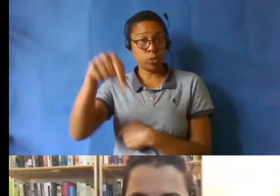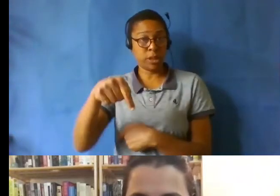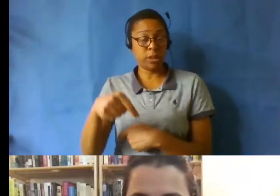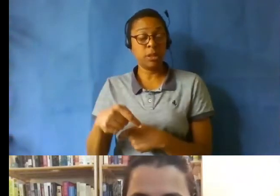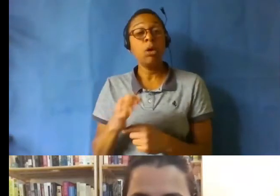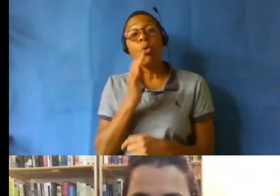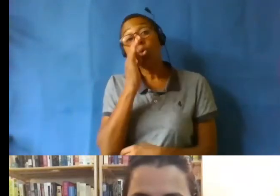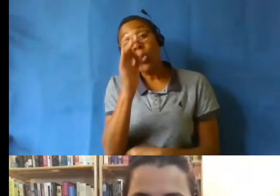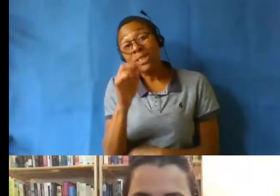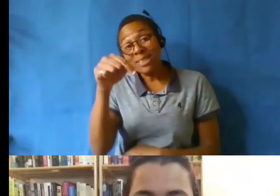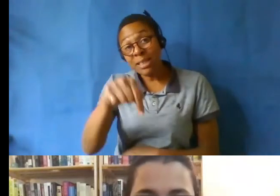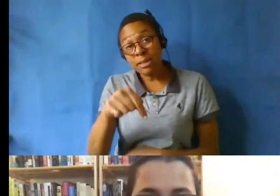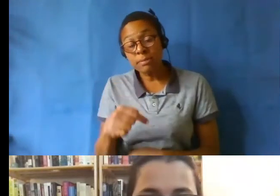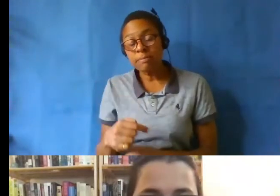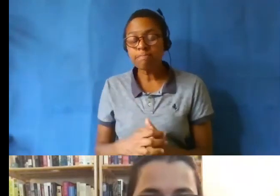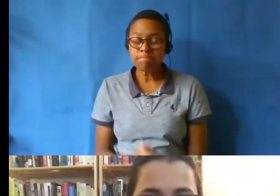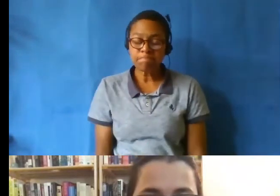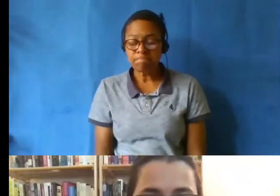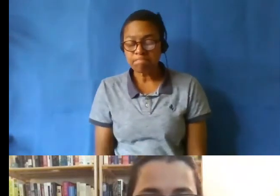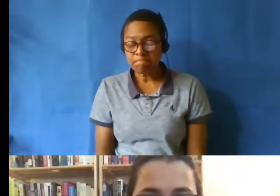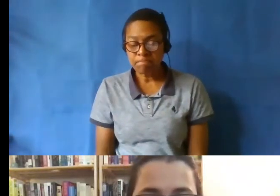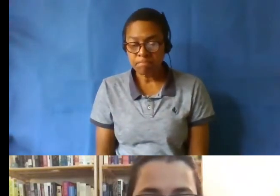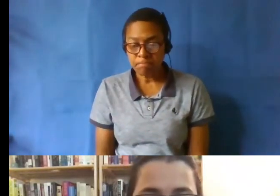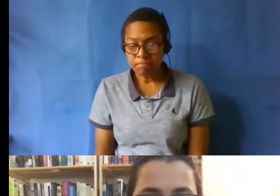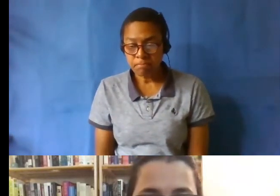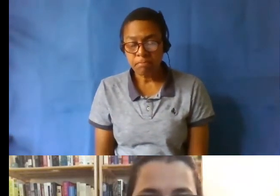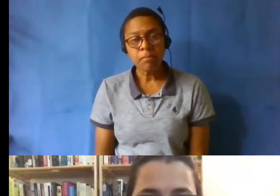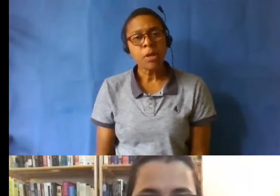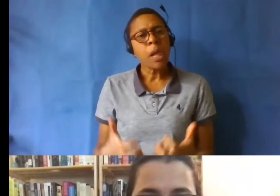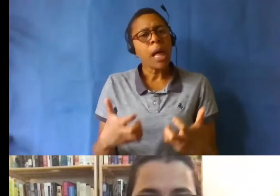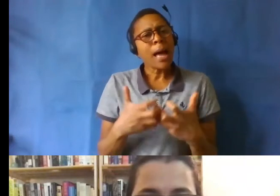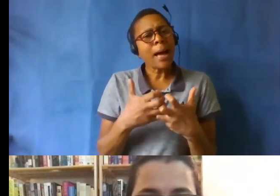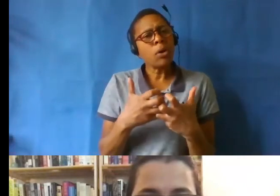do you reconcile the two parts of POC cultures of healing and treatment first